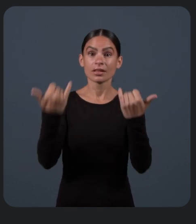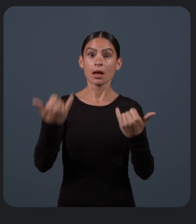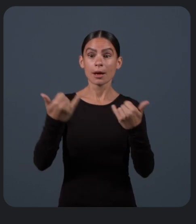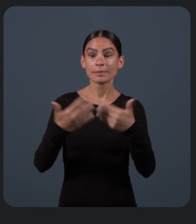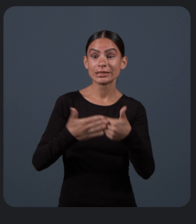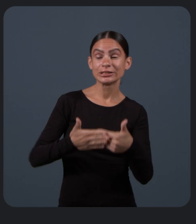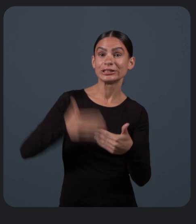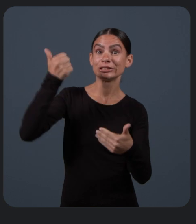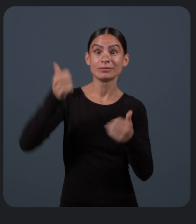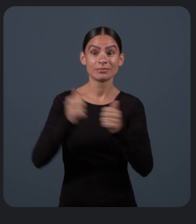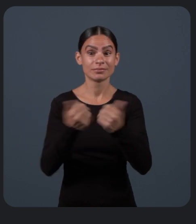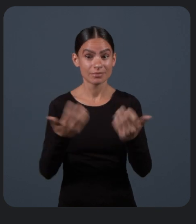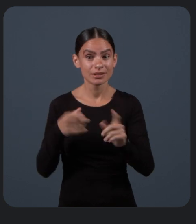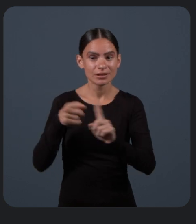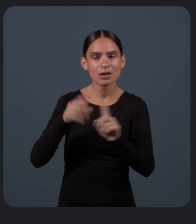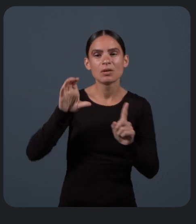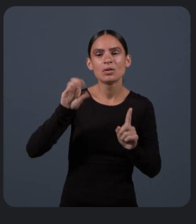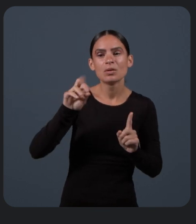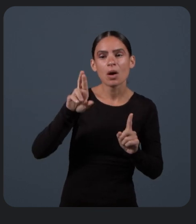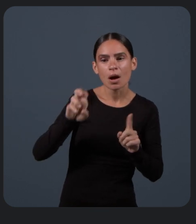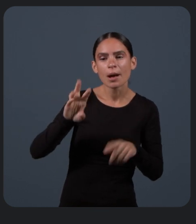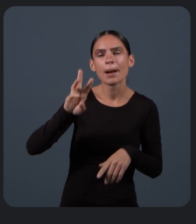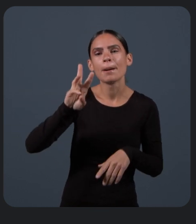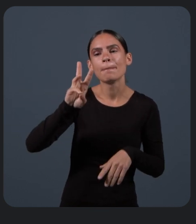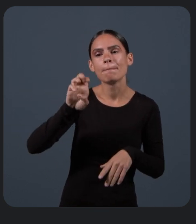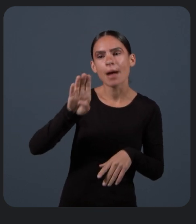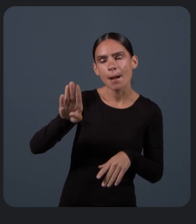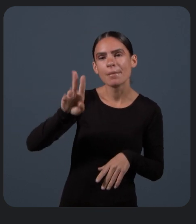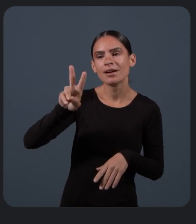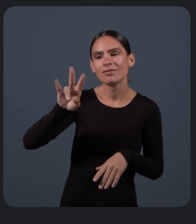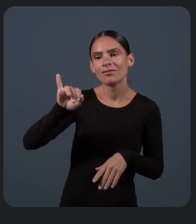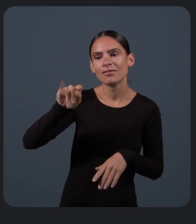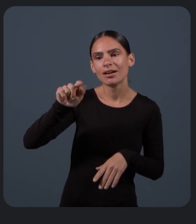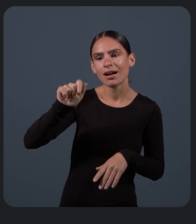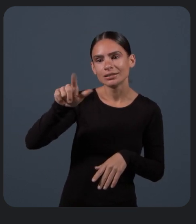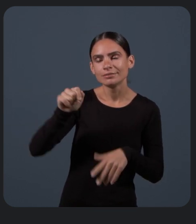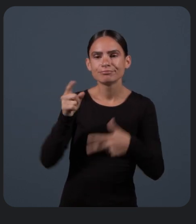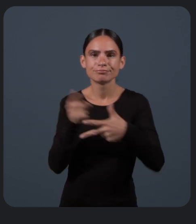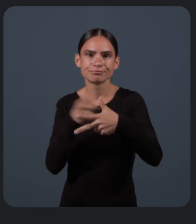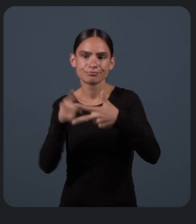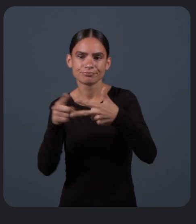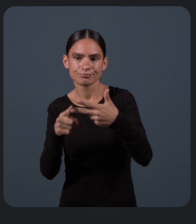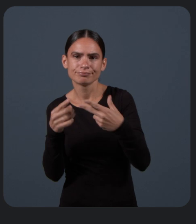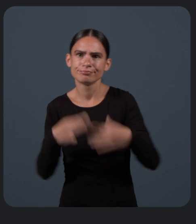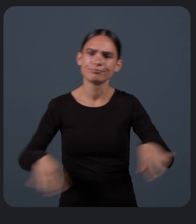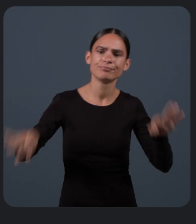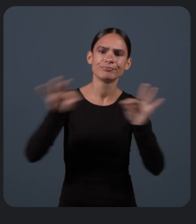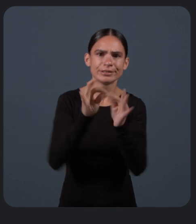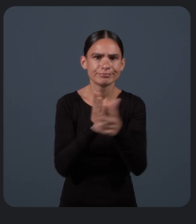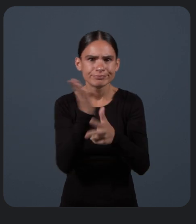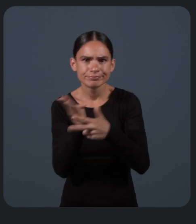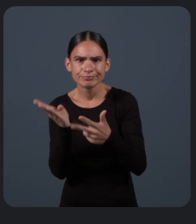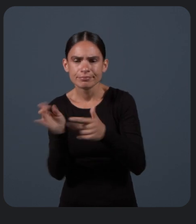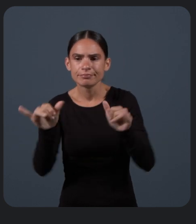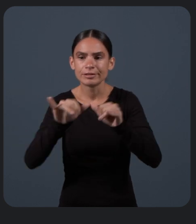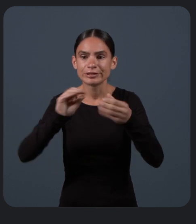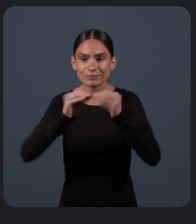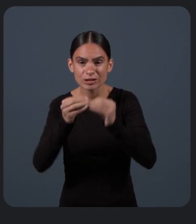Web Vitals, three critical metrics distilled from years of deep study on what makes websites great.